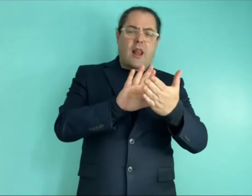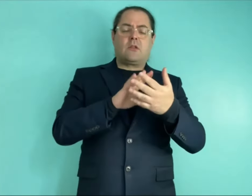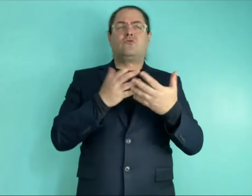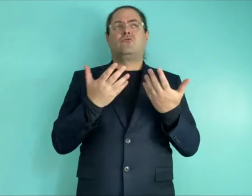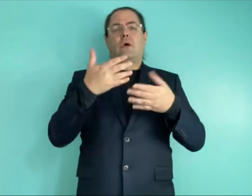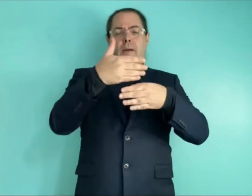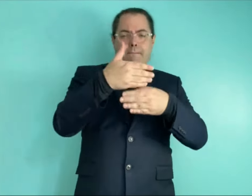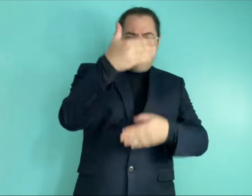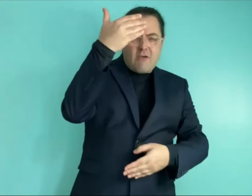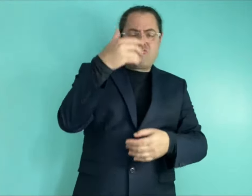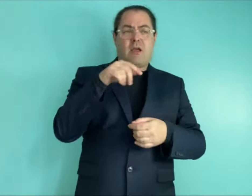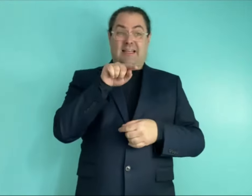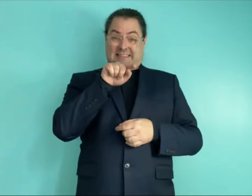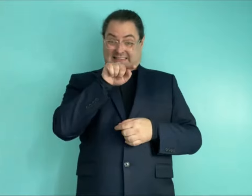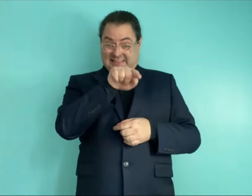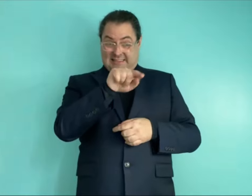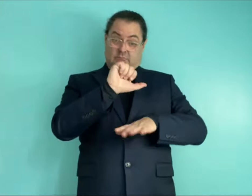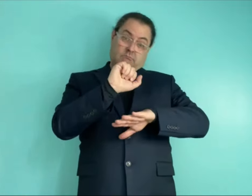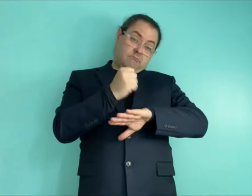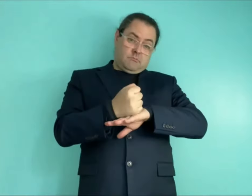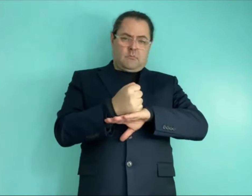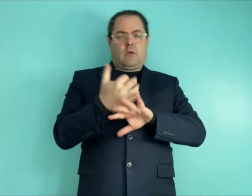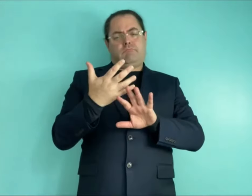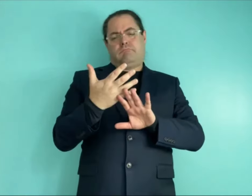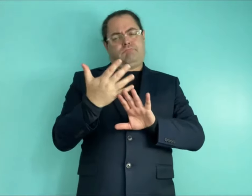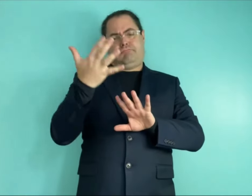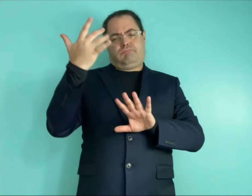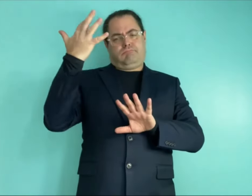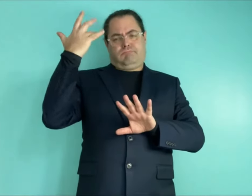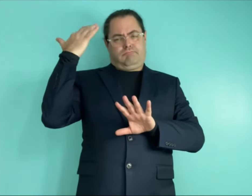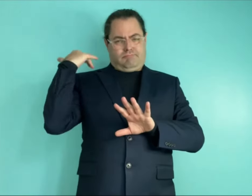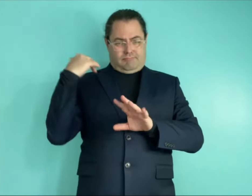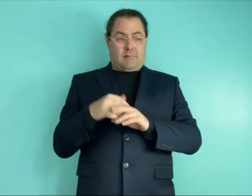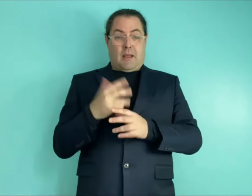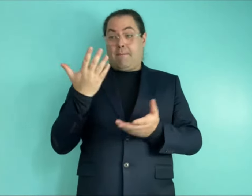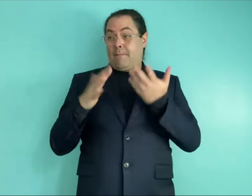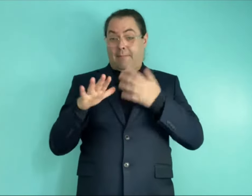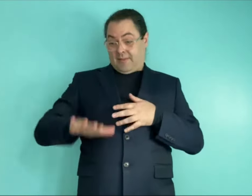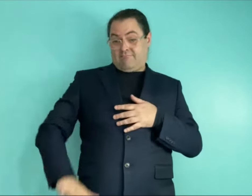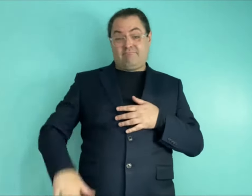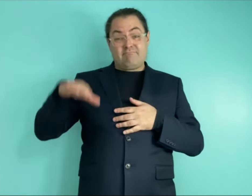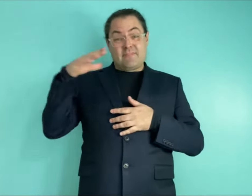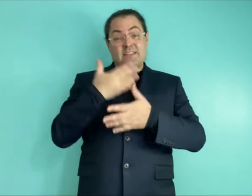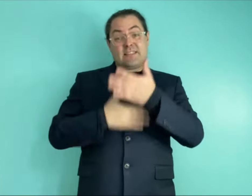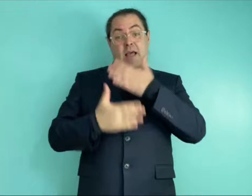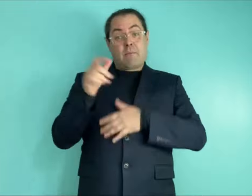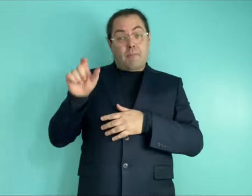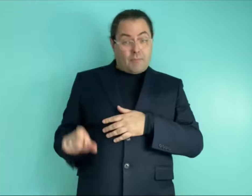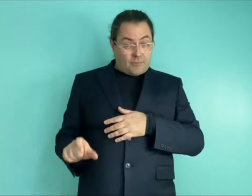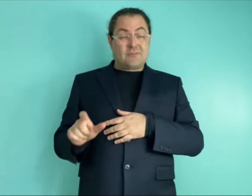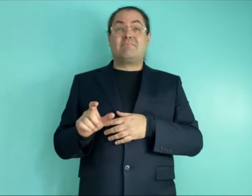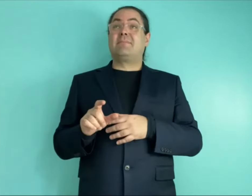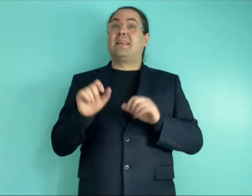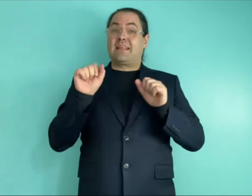started way back when the Chad couldn't access education from elementary education preschool